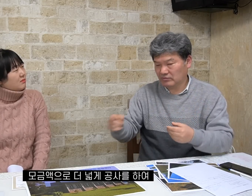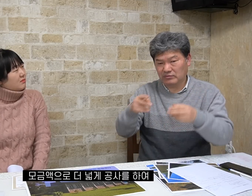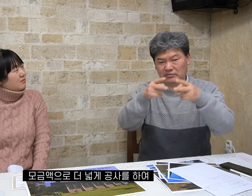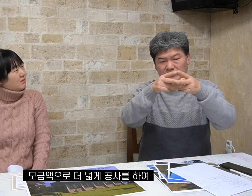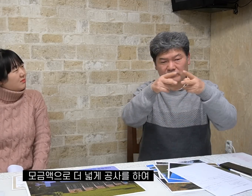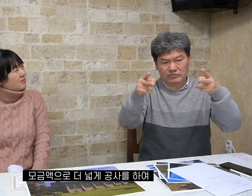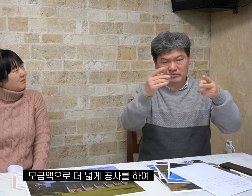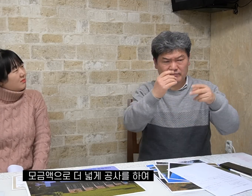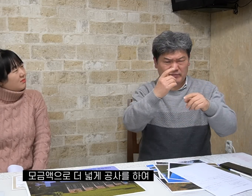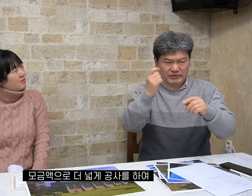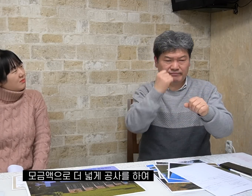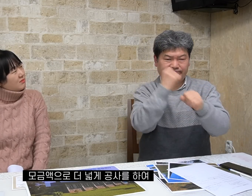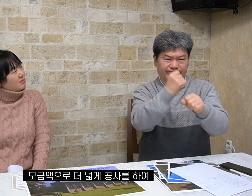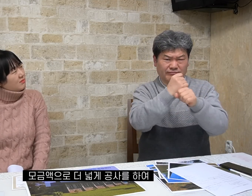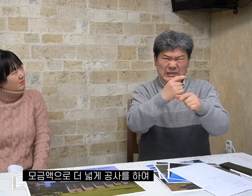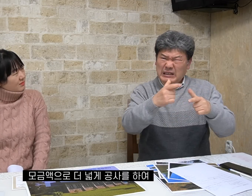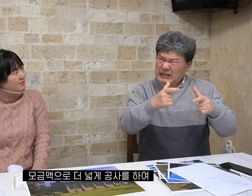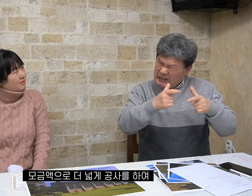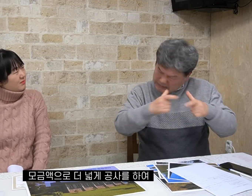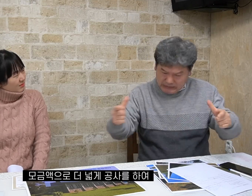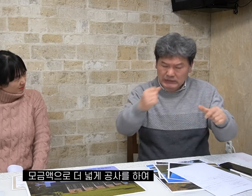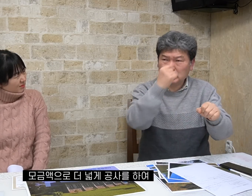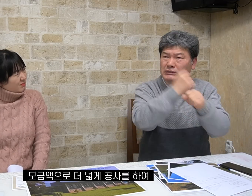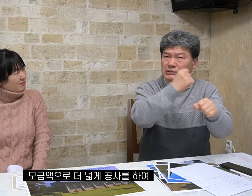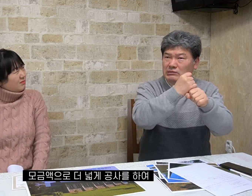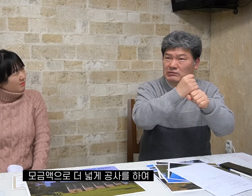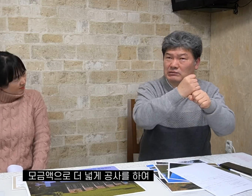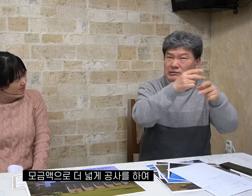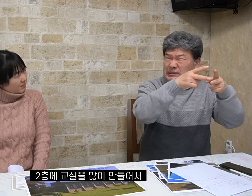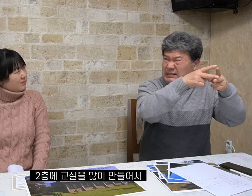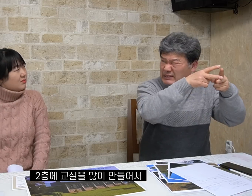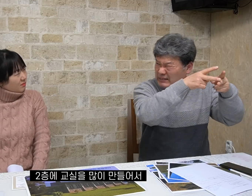I am thinking of opening a theology department